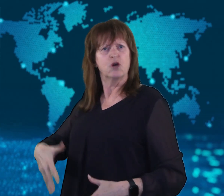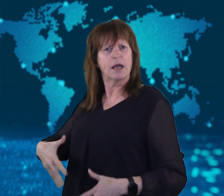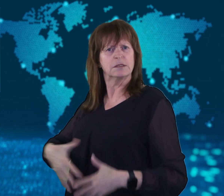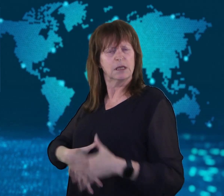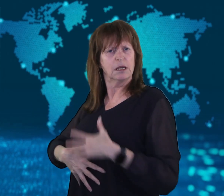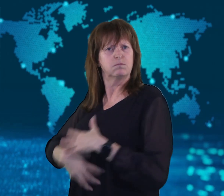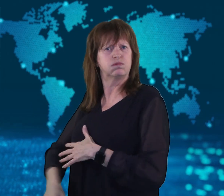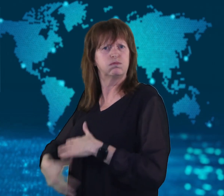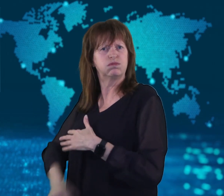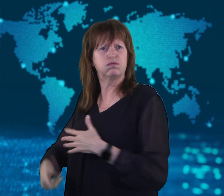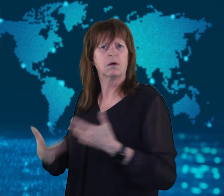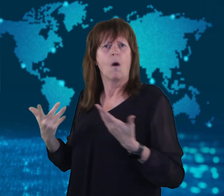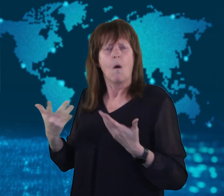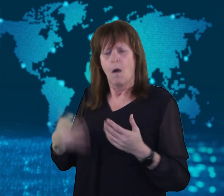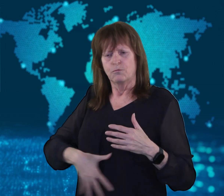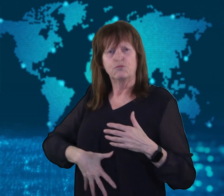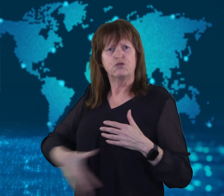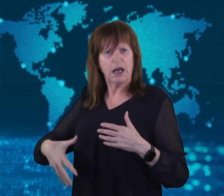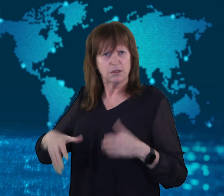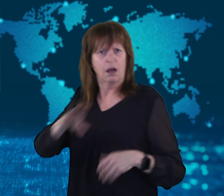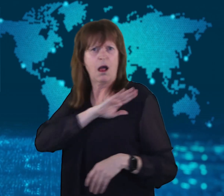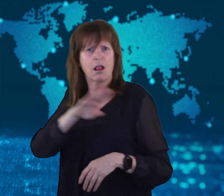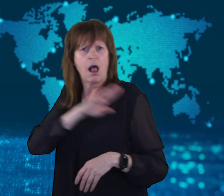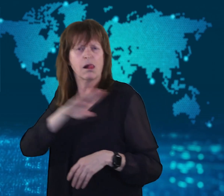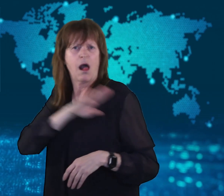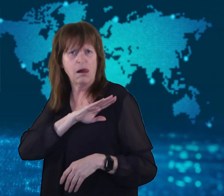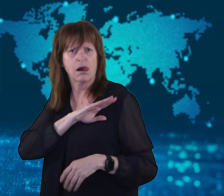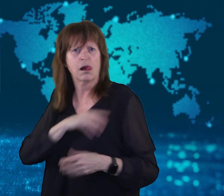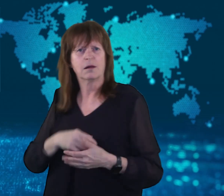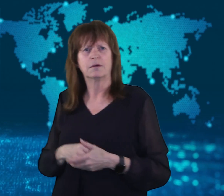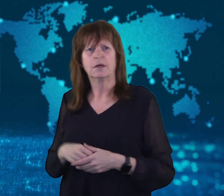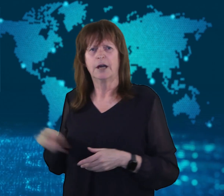or pregnancy-related death.